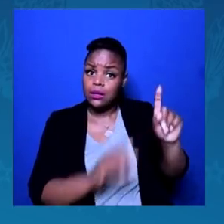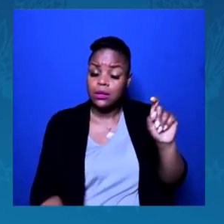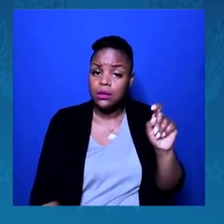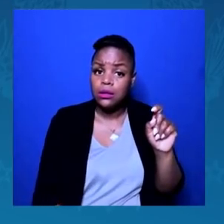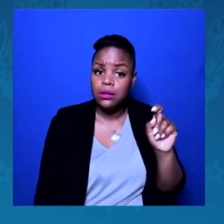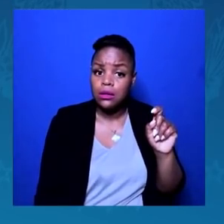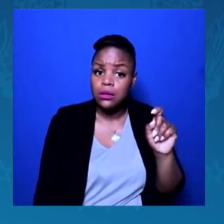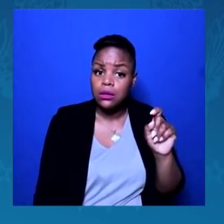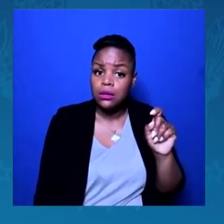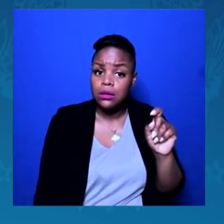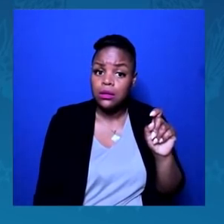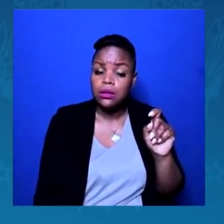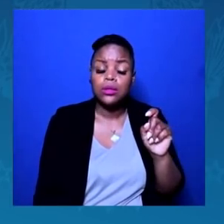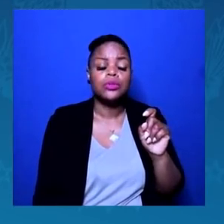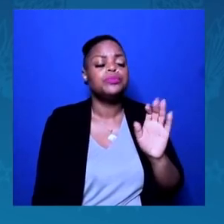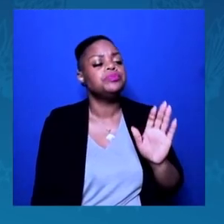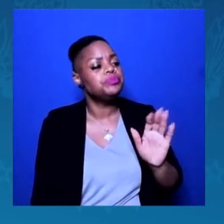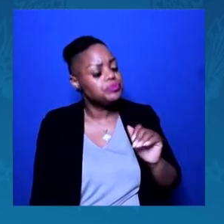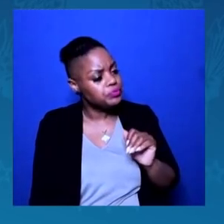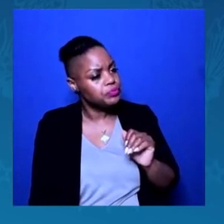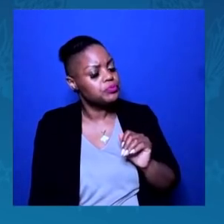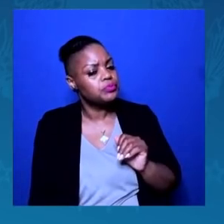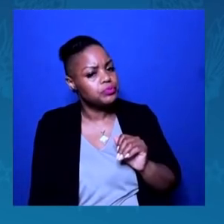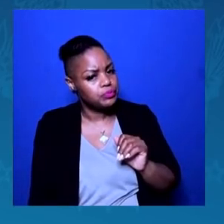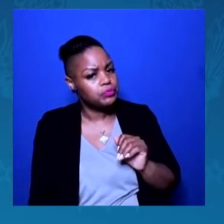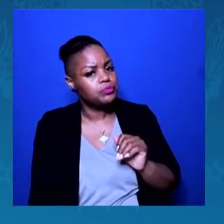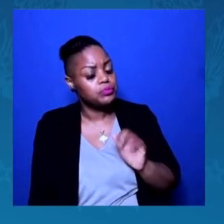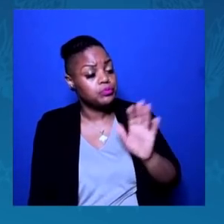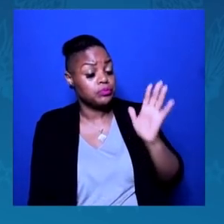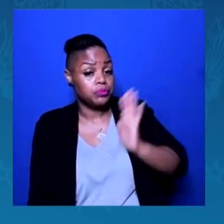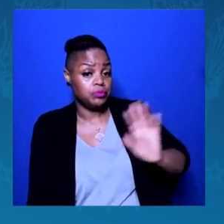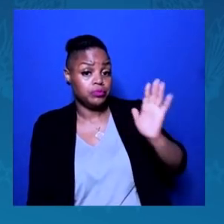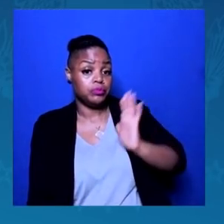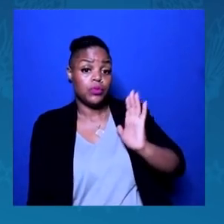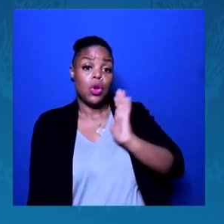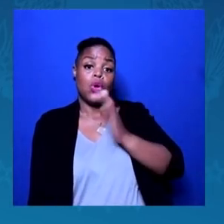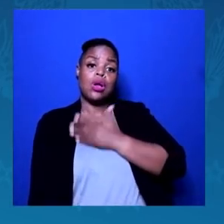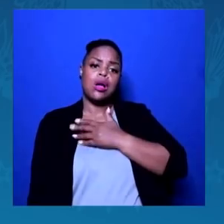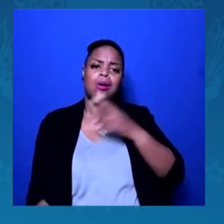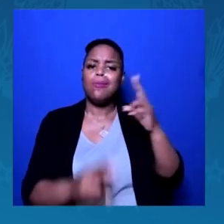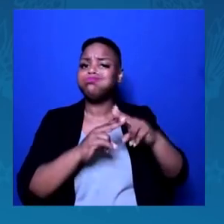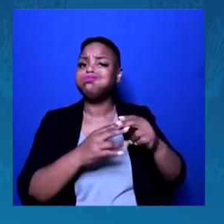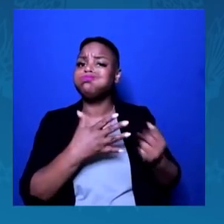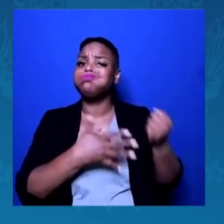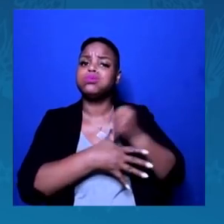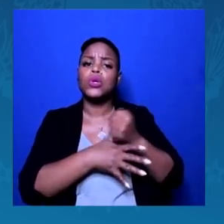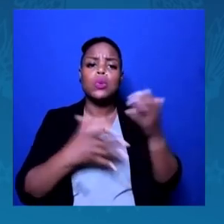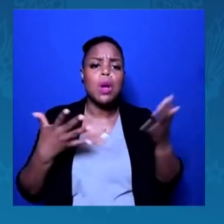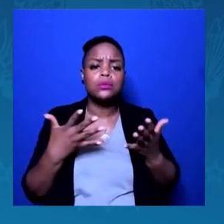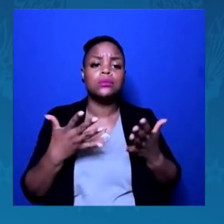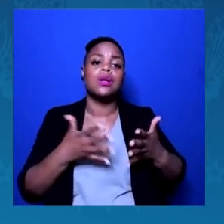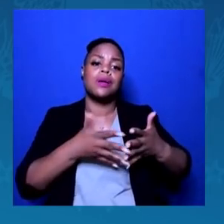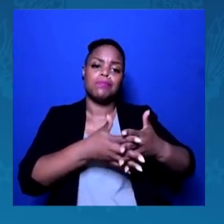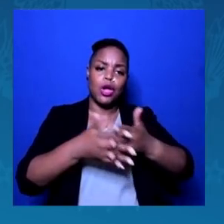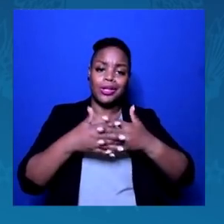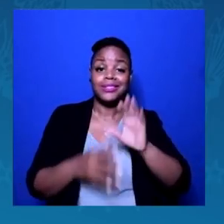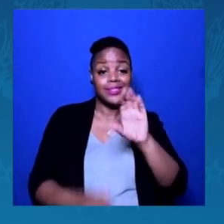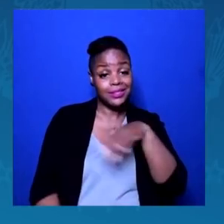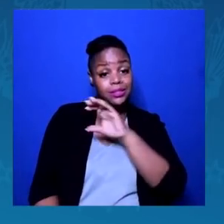our highest priority right now is evacuating American citizens, evacuating Afghans who worked with us and Afghans